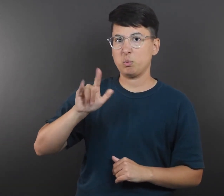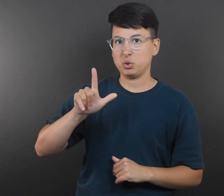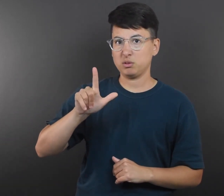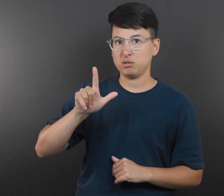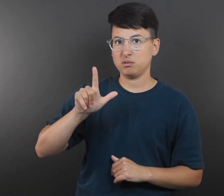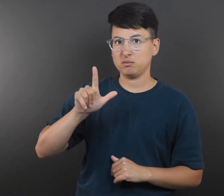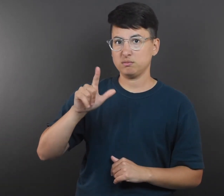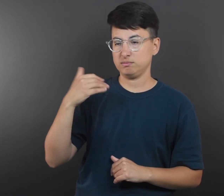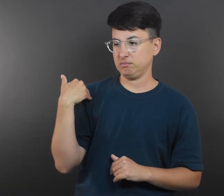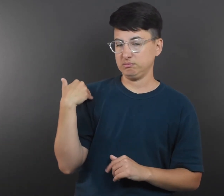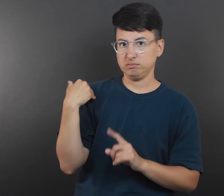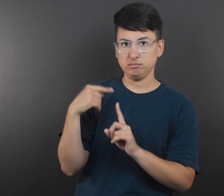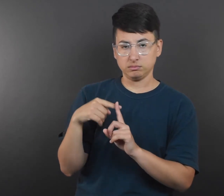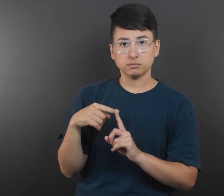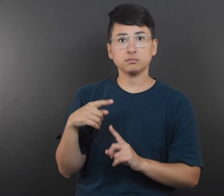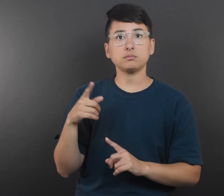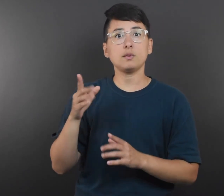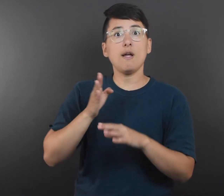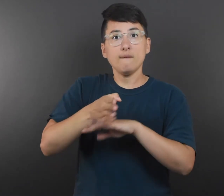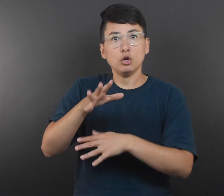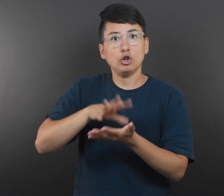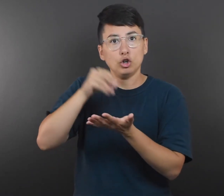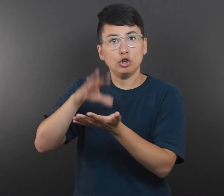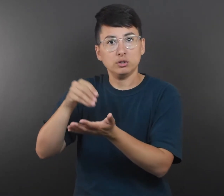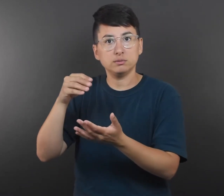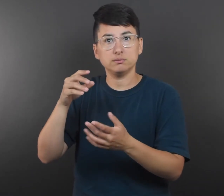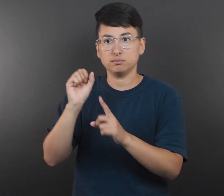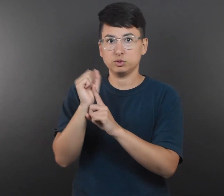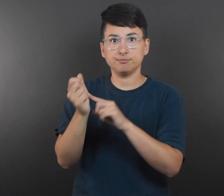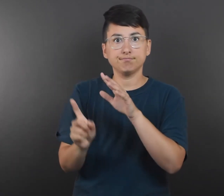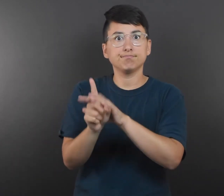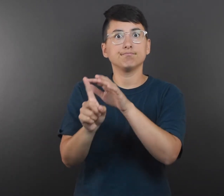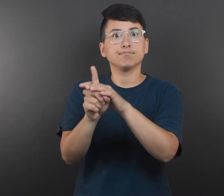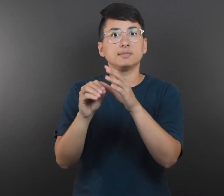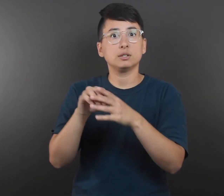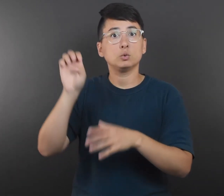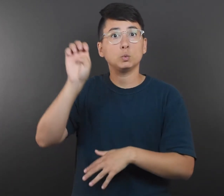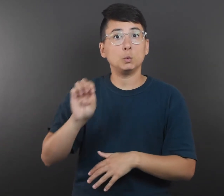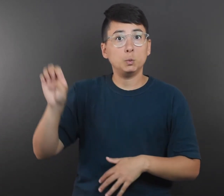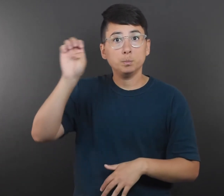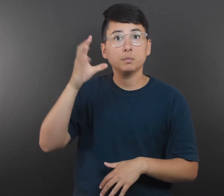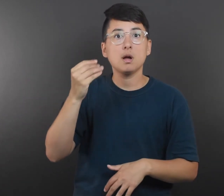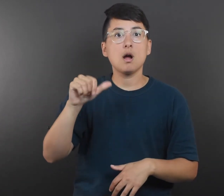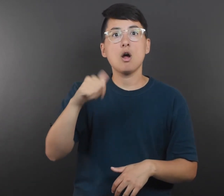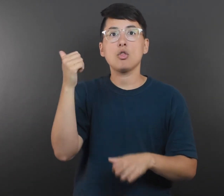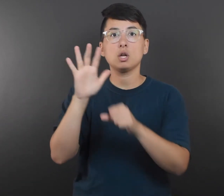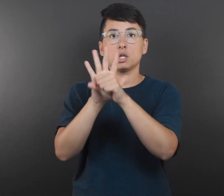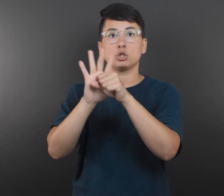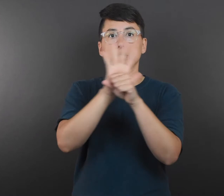cases in Europe and in other areas of the United States. They alerted health care providers at the